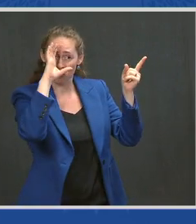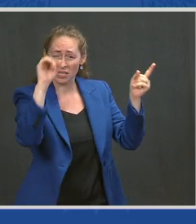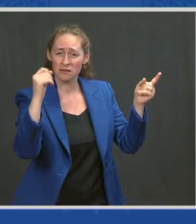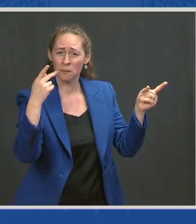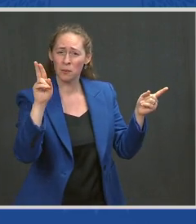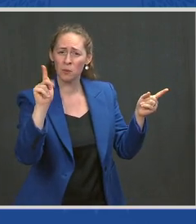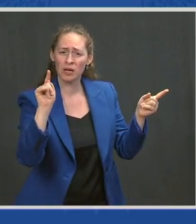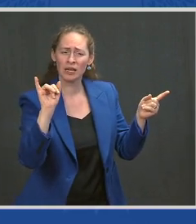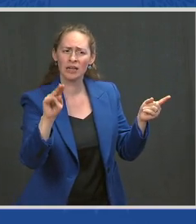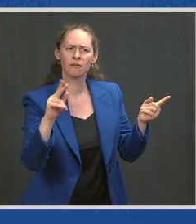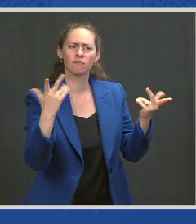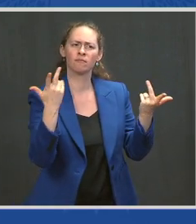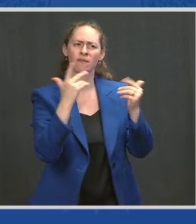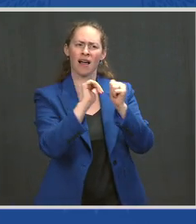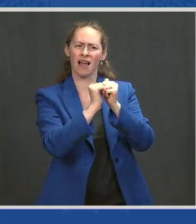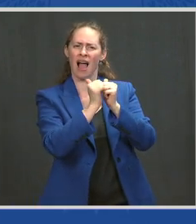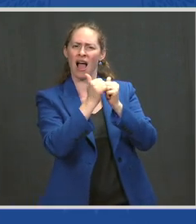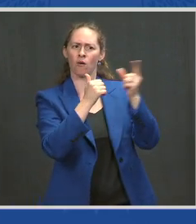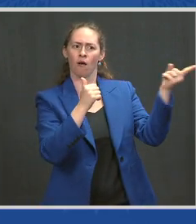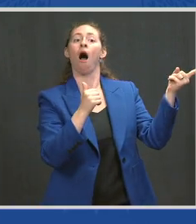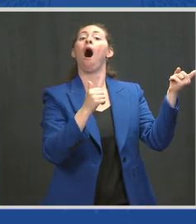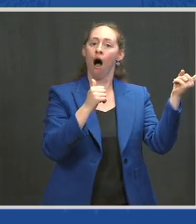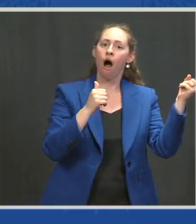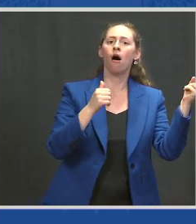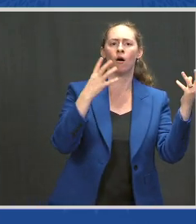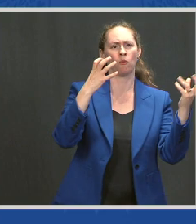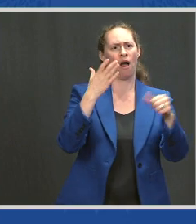he is in improving the media climate in Russia?